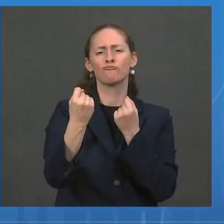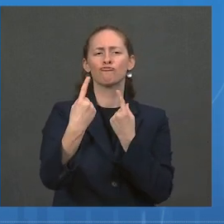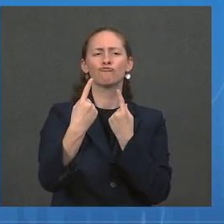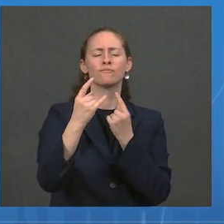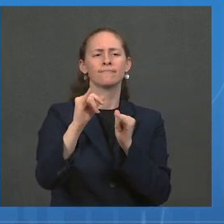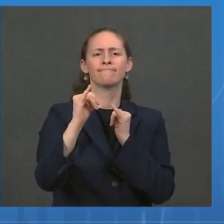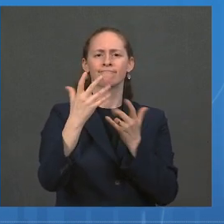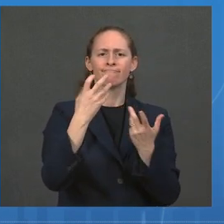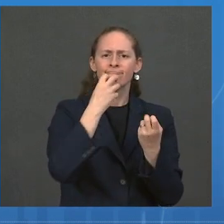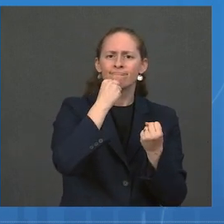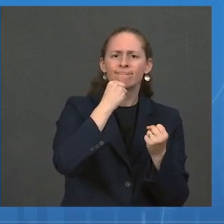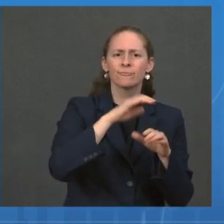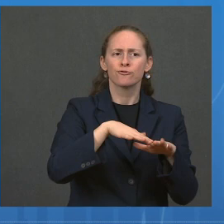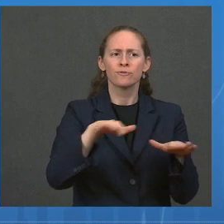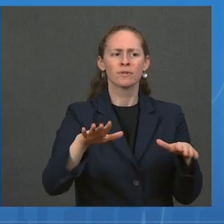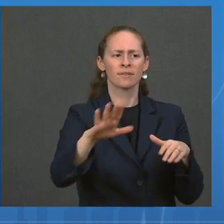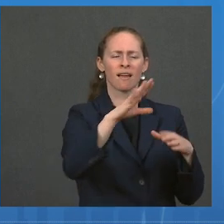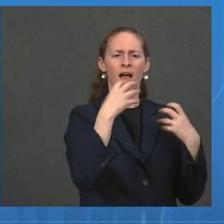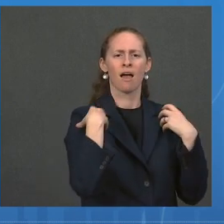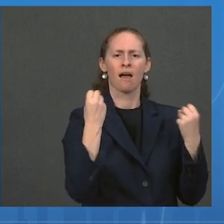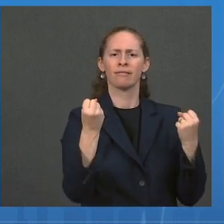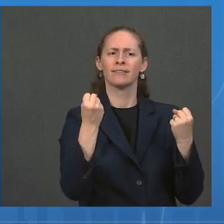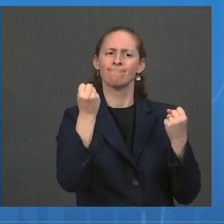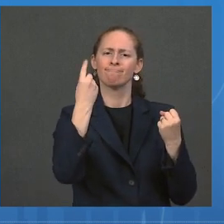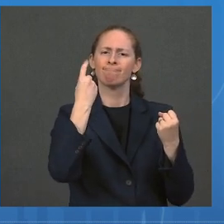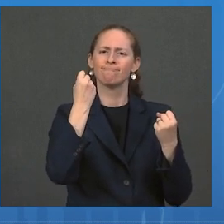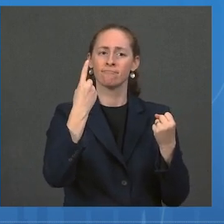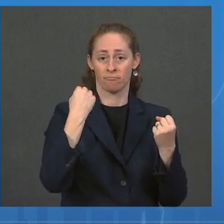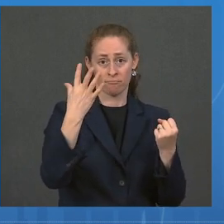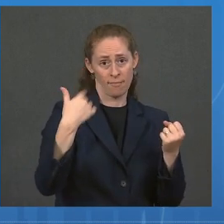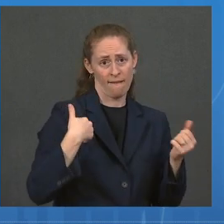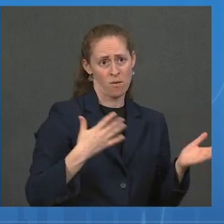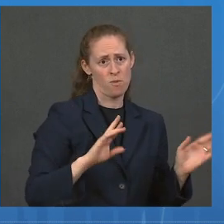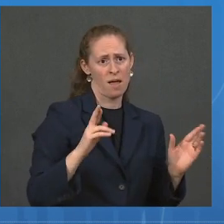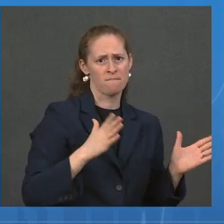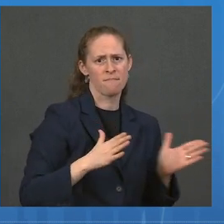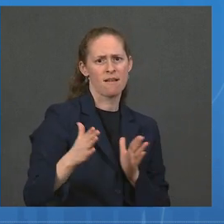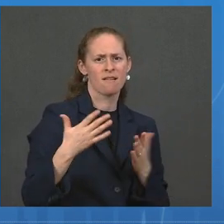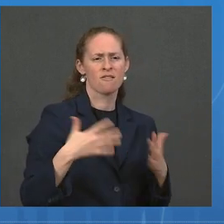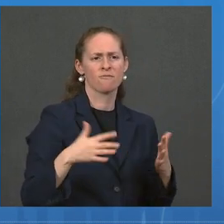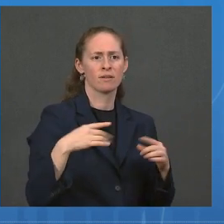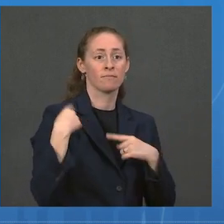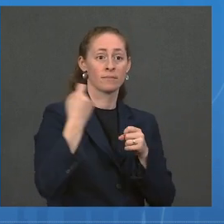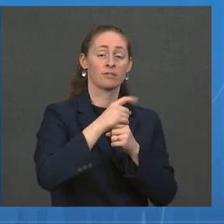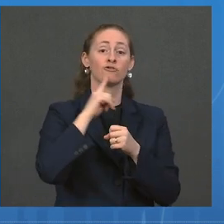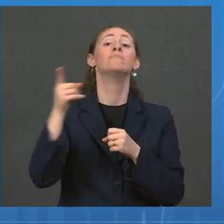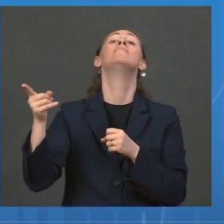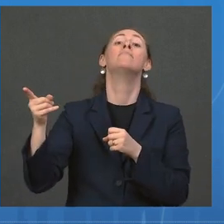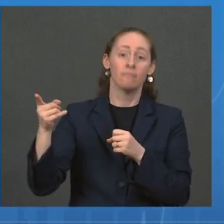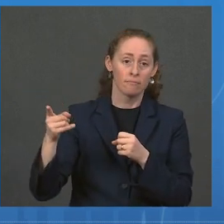And we do have plans that we have been working on to make sure that as soon as that decision is rendered, that there will be vaccine available,